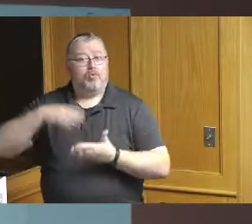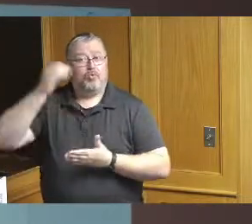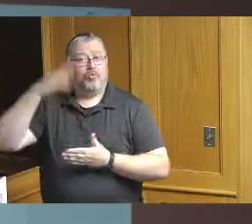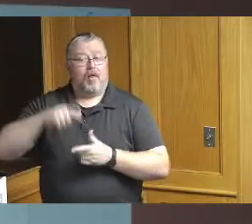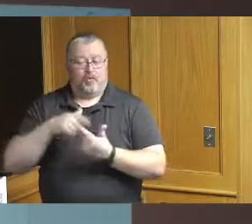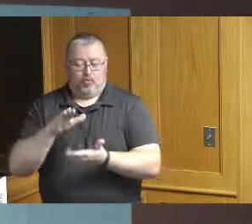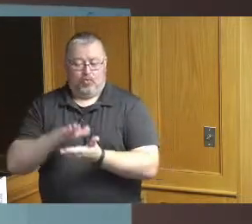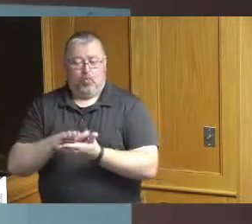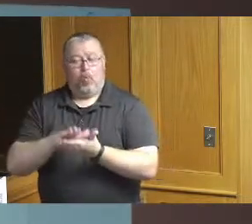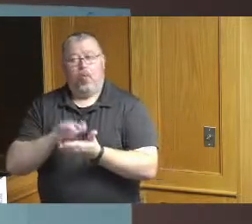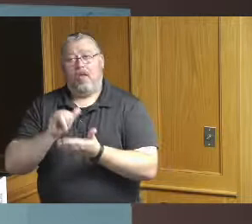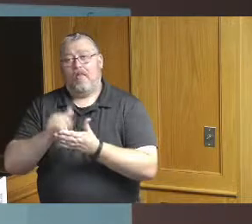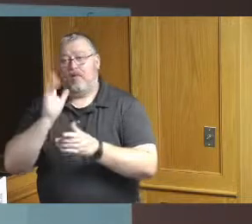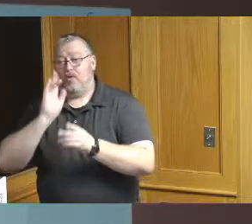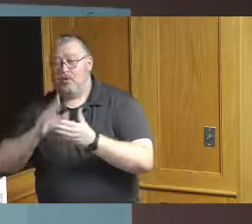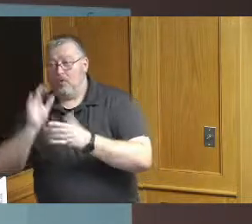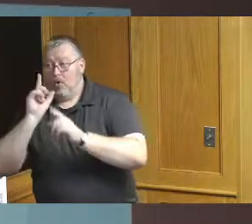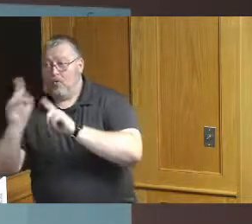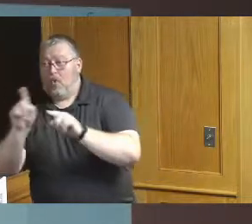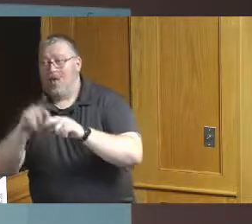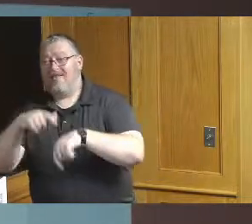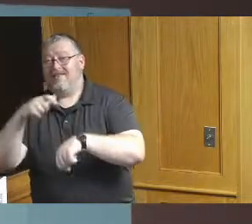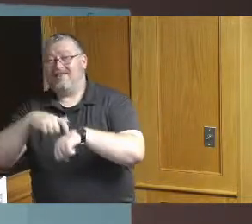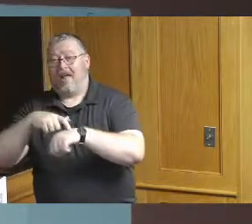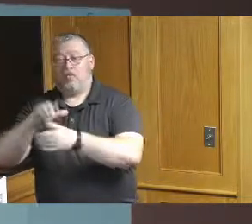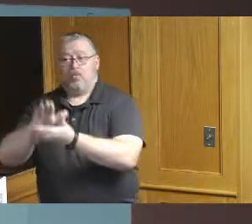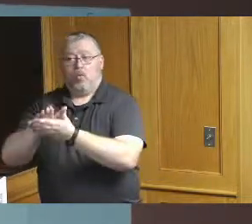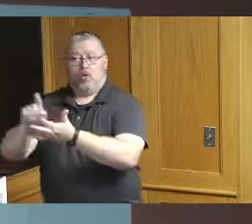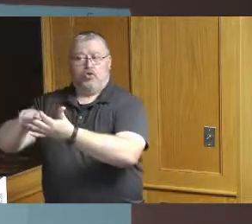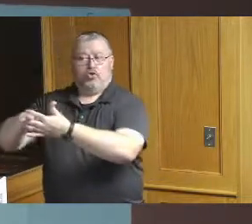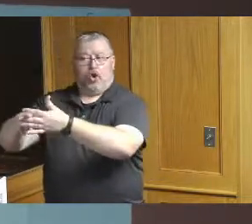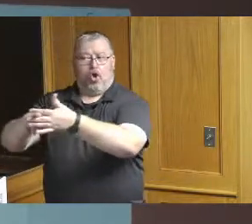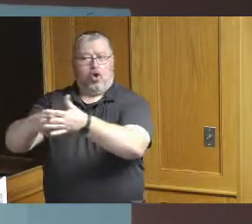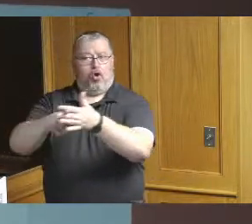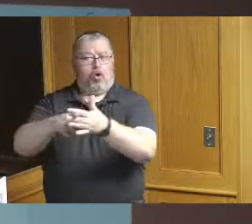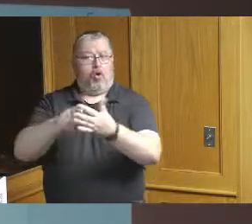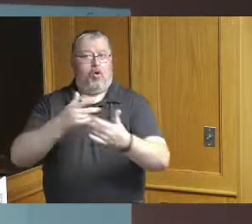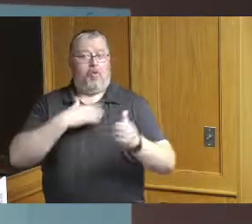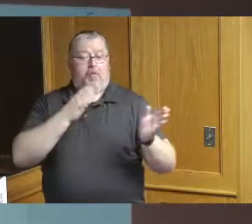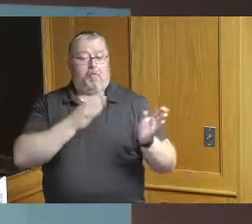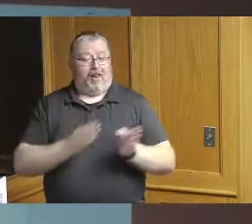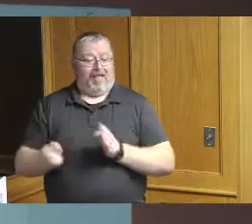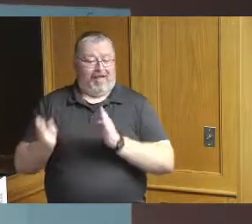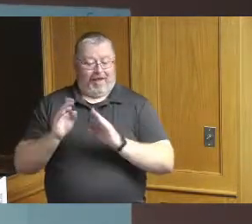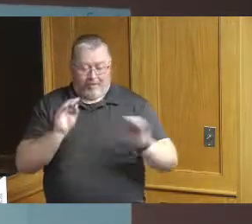that the students go to and the time those students start as we plan out this mass transit